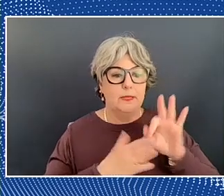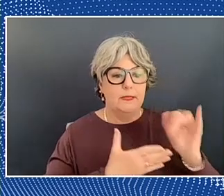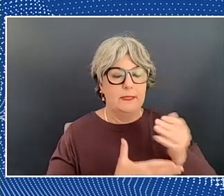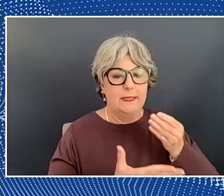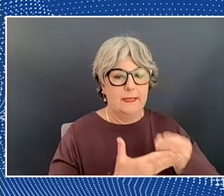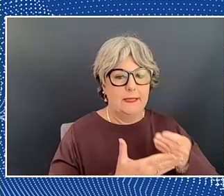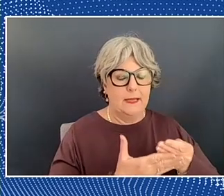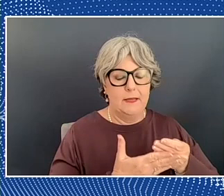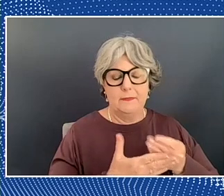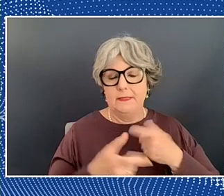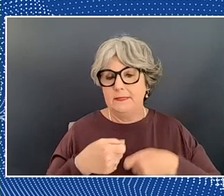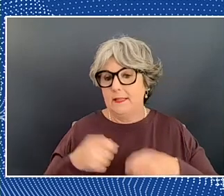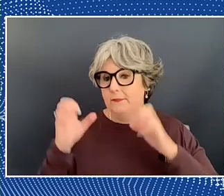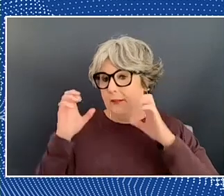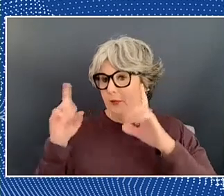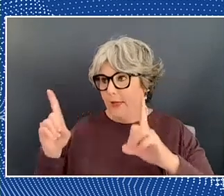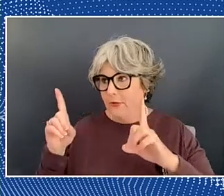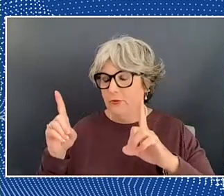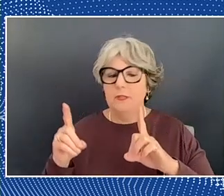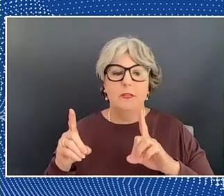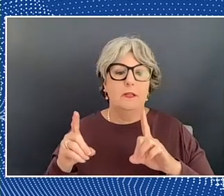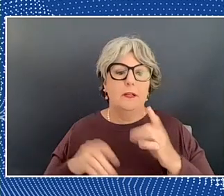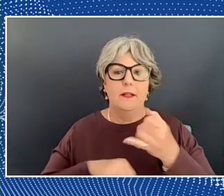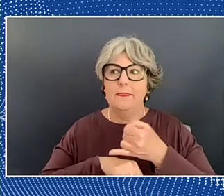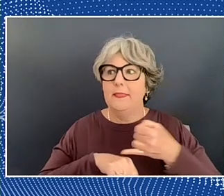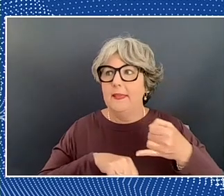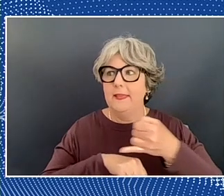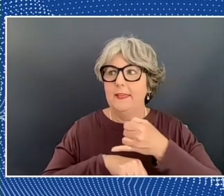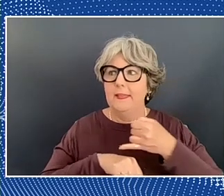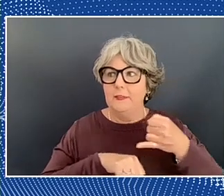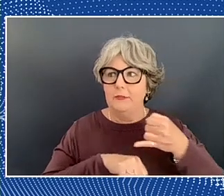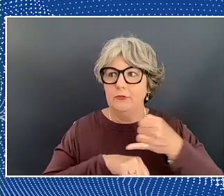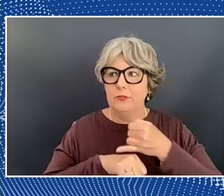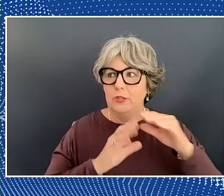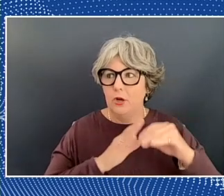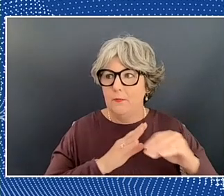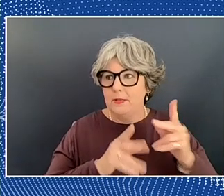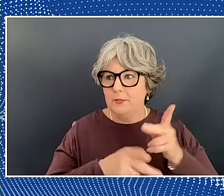my- the interest on my student loans grew